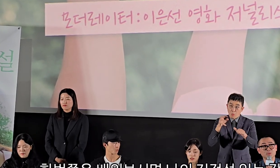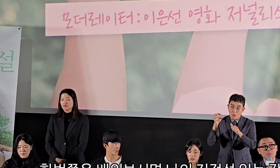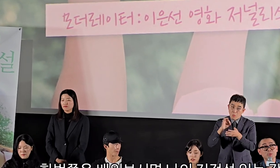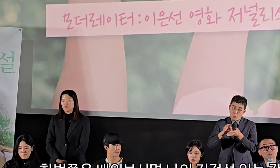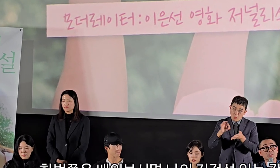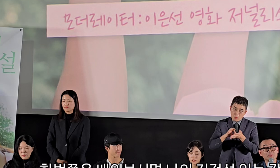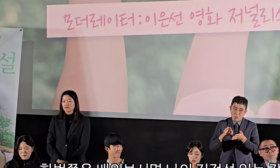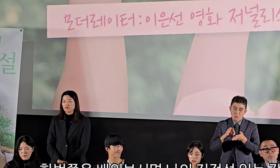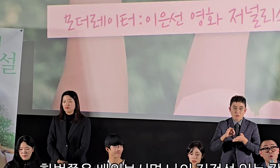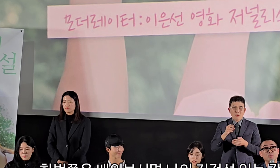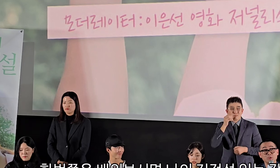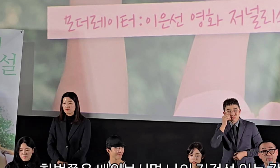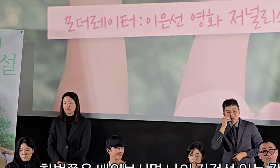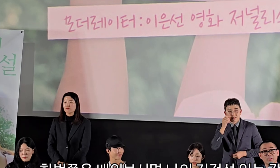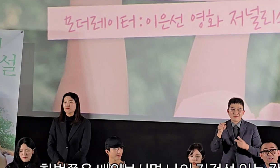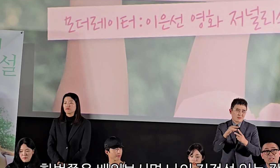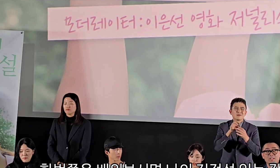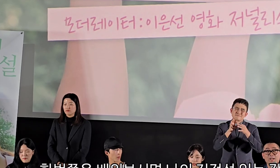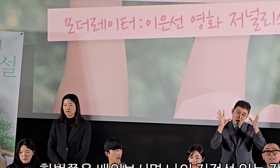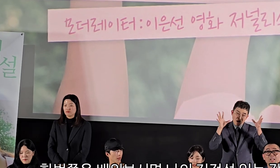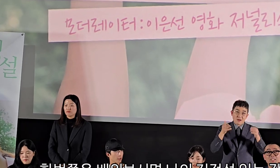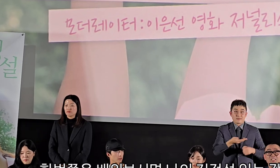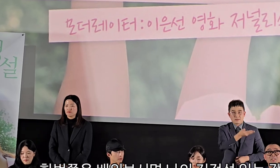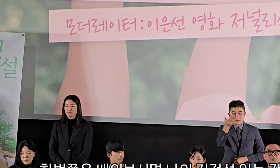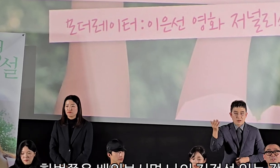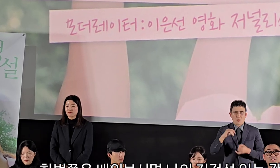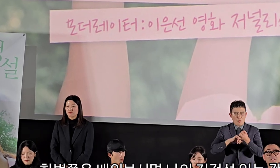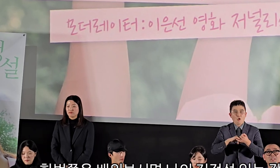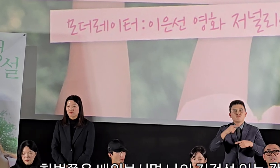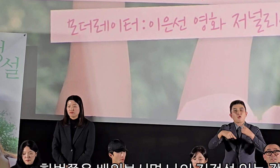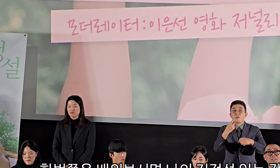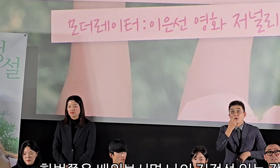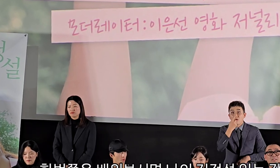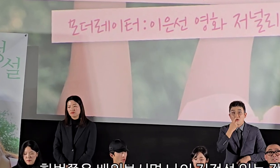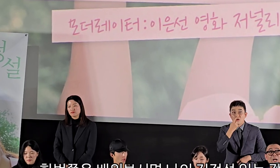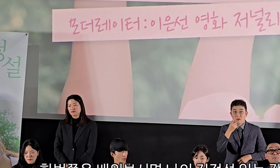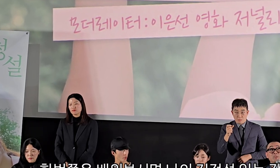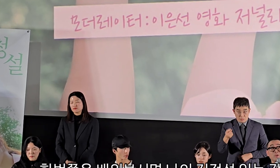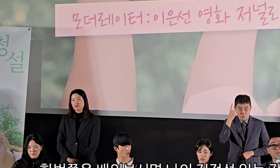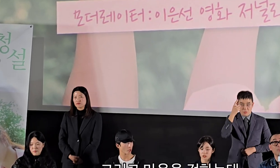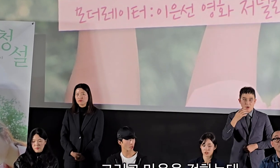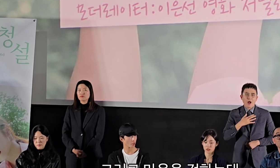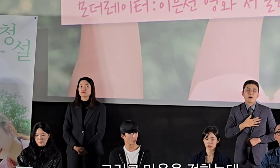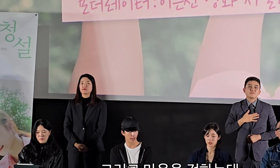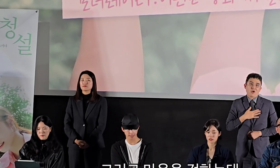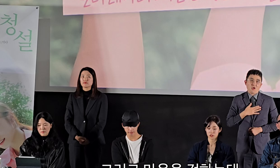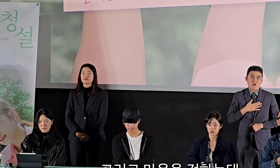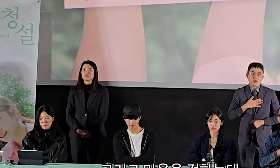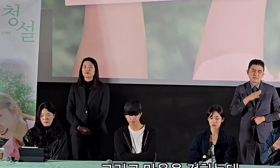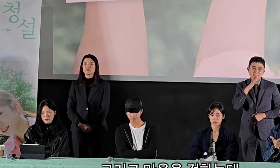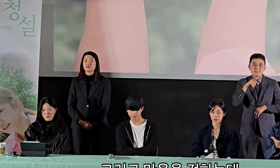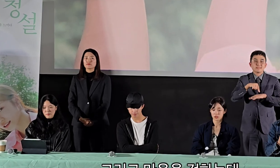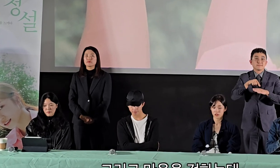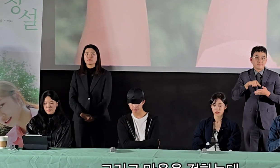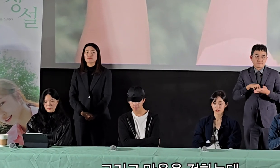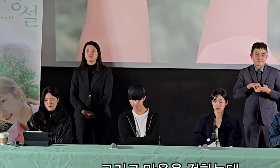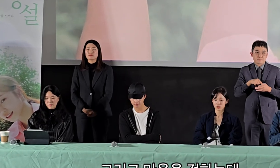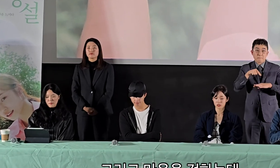I think learning it at least once can be incredibly helpful in expressing